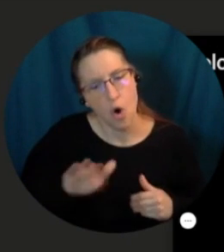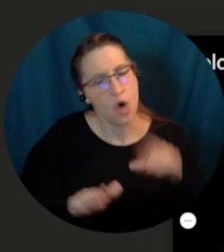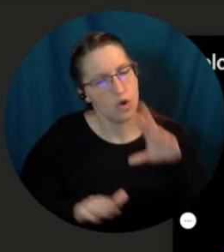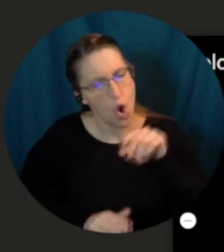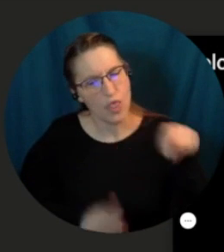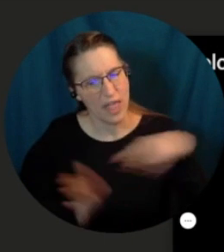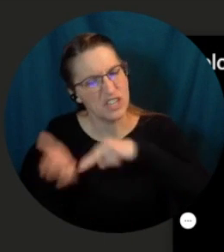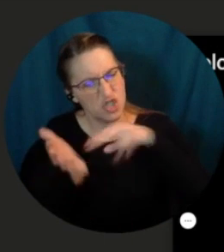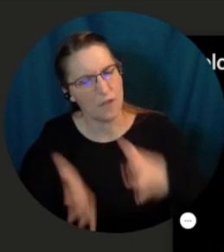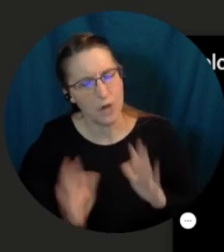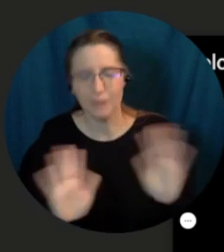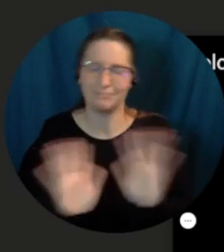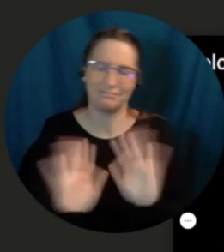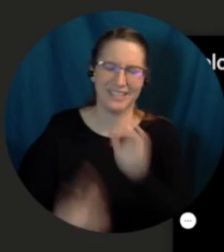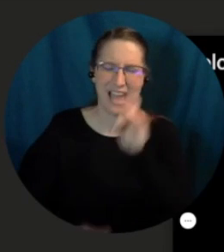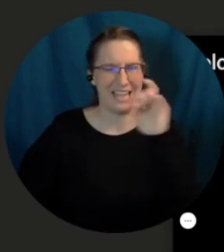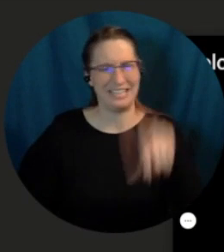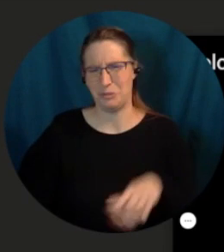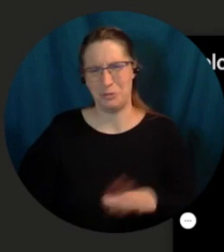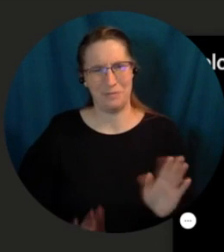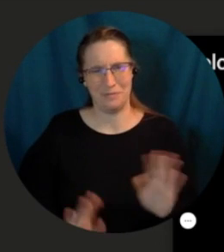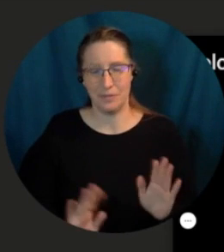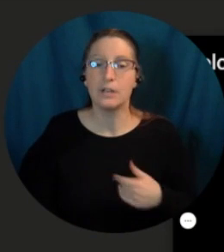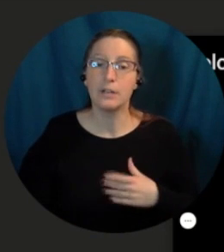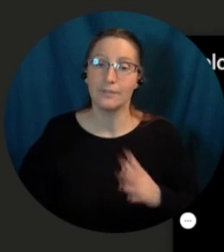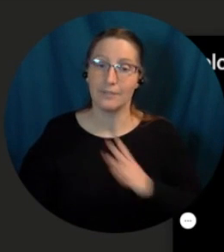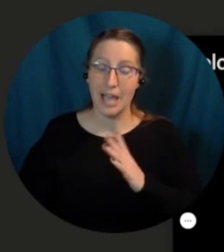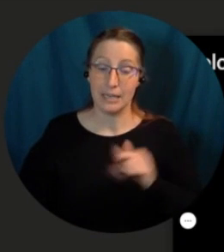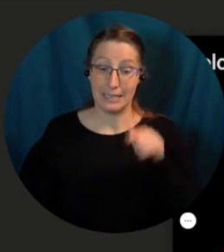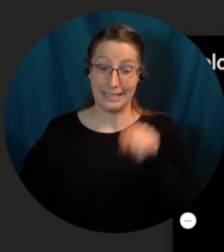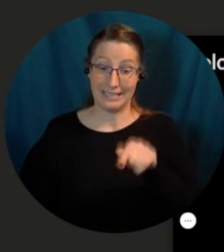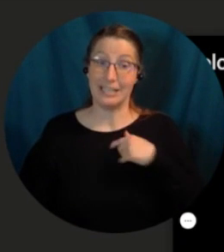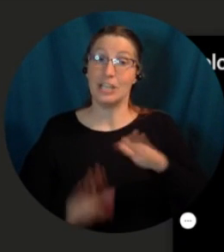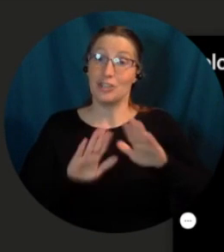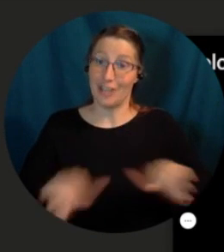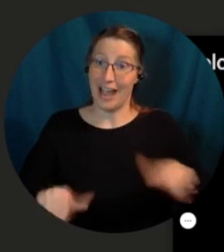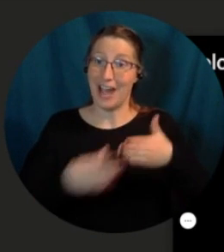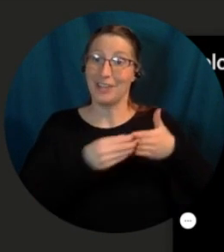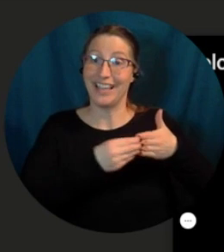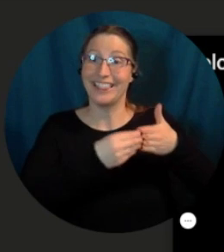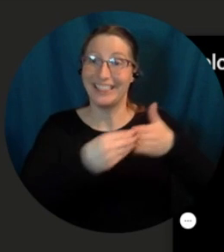So it was allowing it to be child led. And he decided that vocabulary word